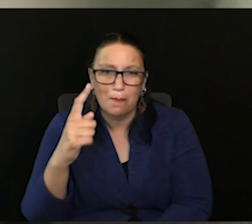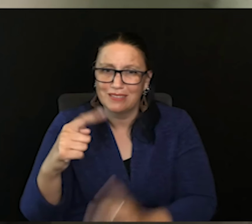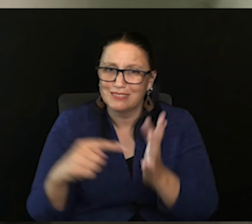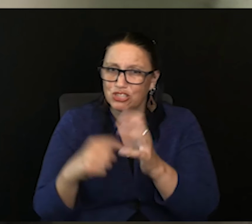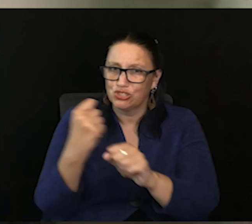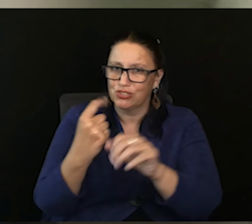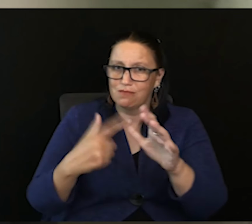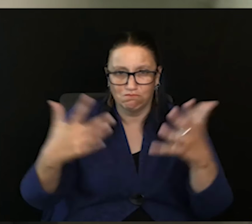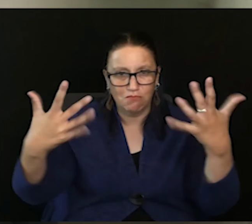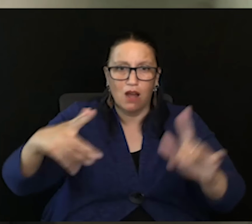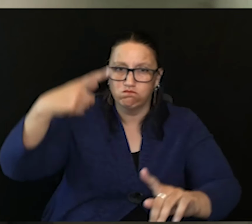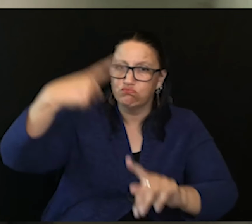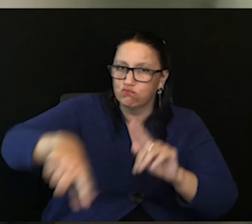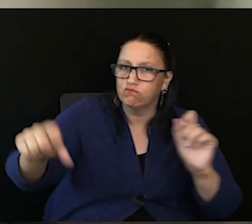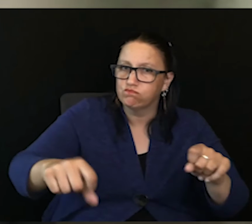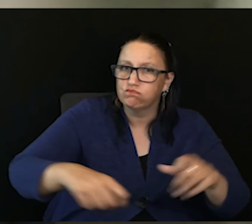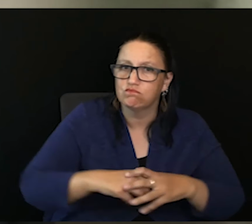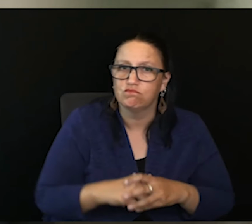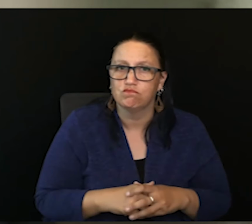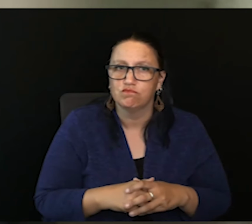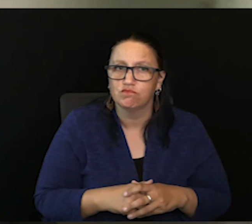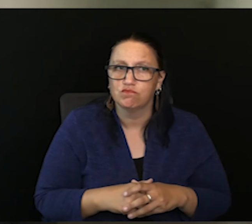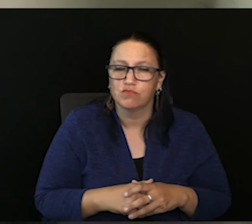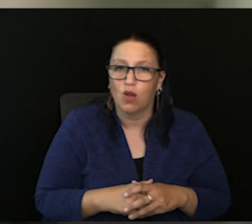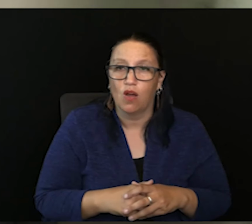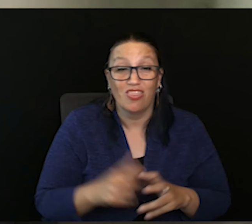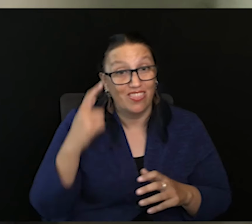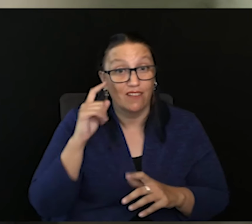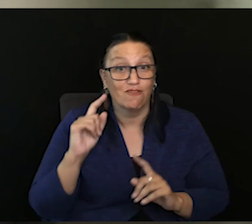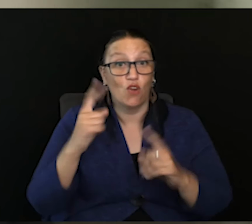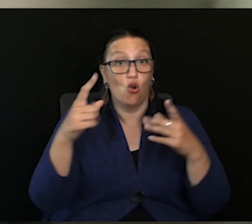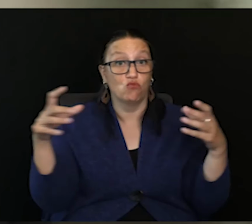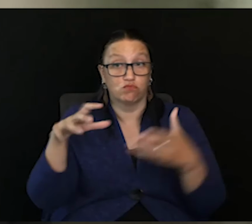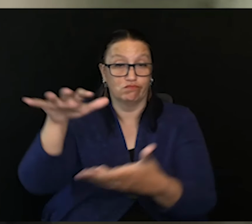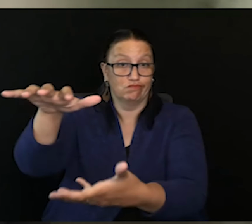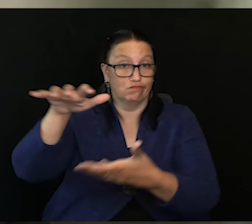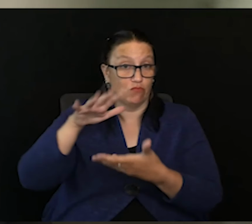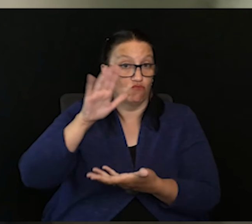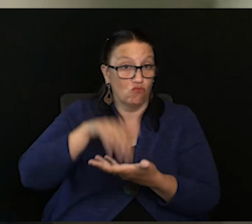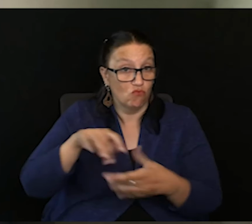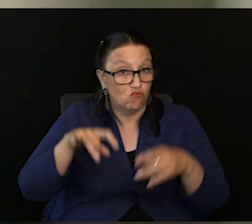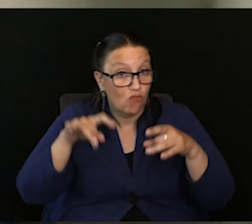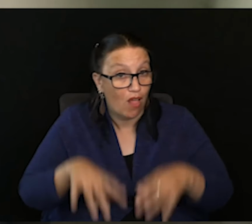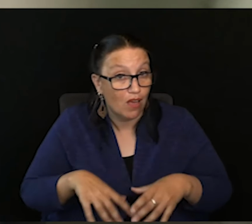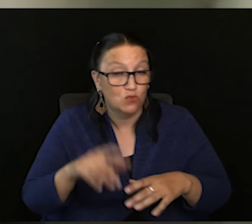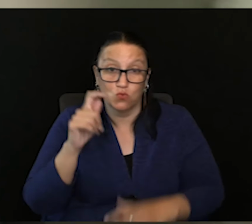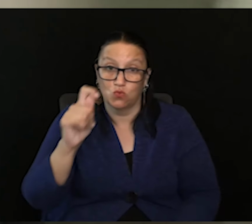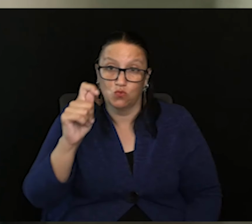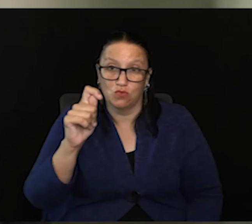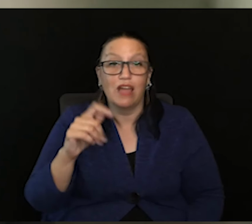but the TGA has approved and we're expecting the first of these to arrive in the country shortly. With that, I'll finish.